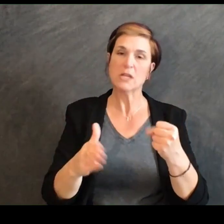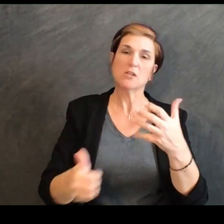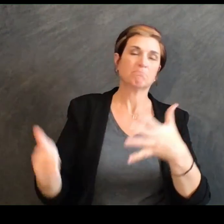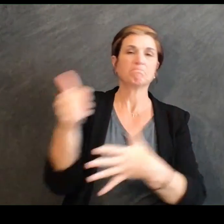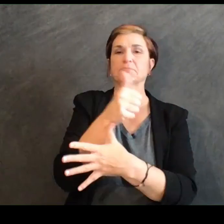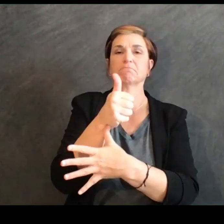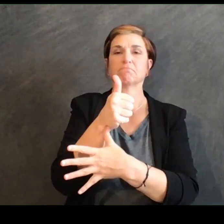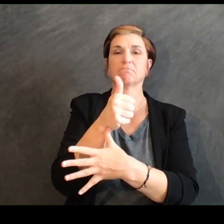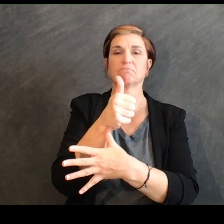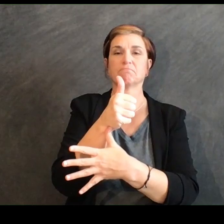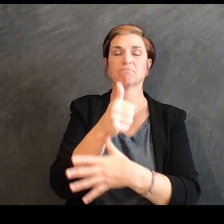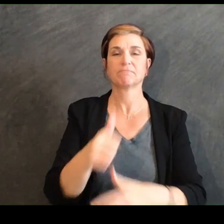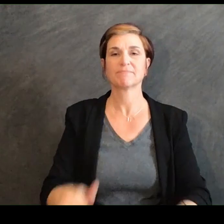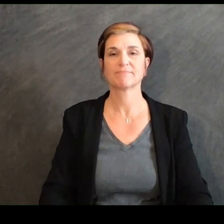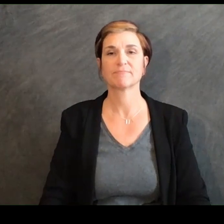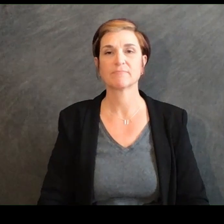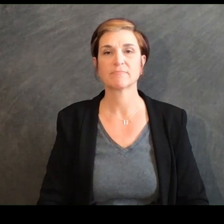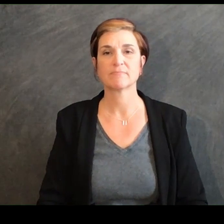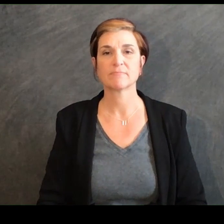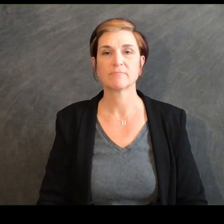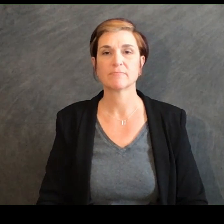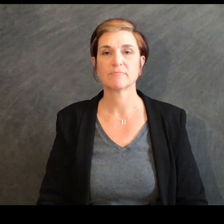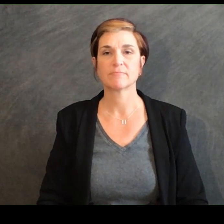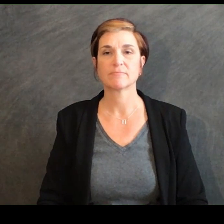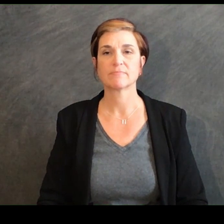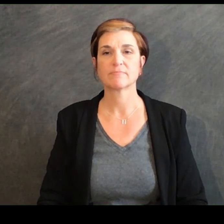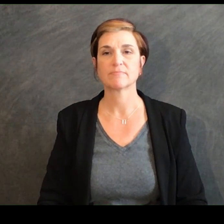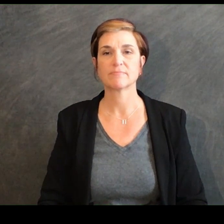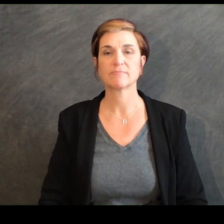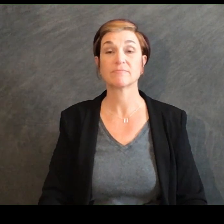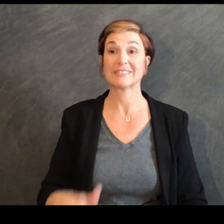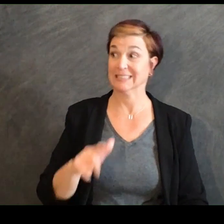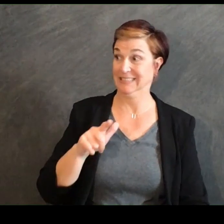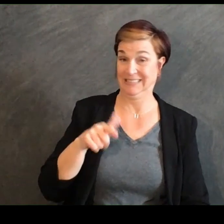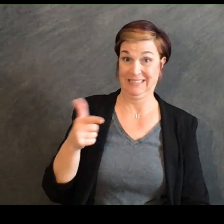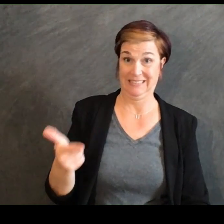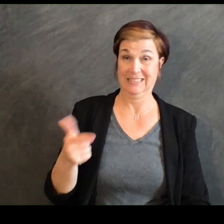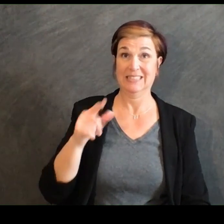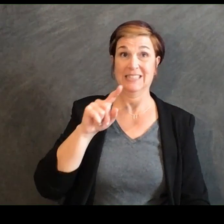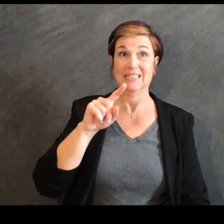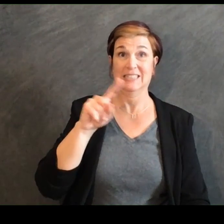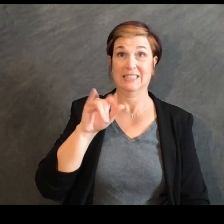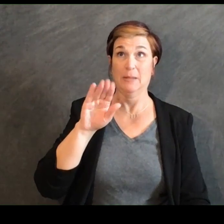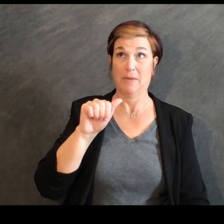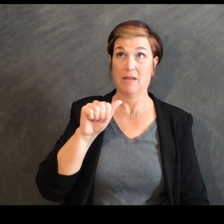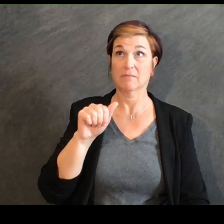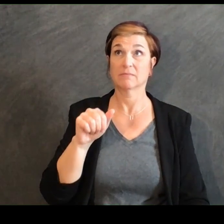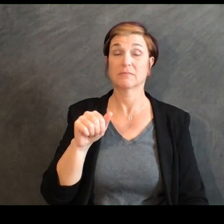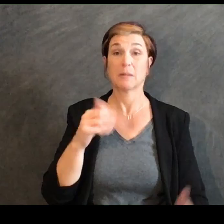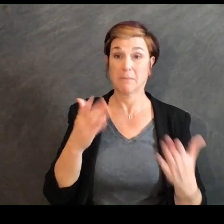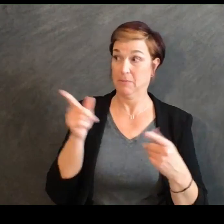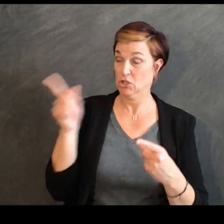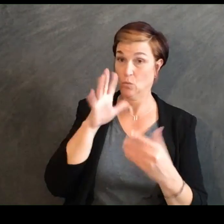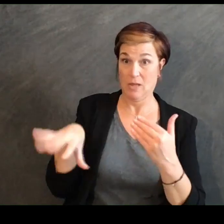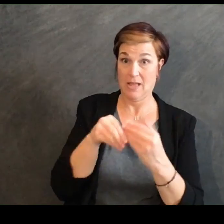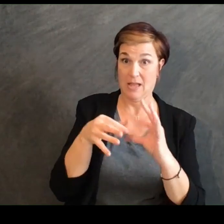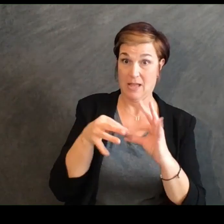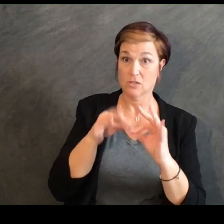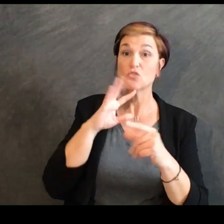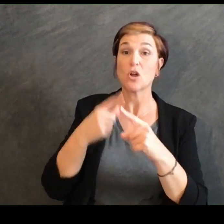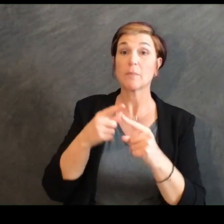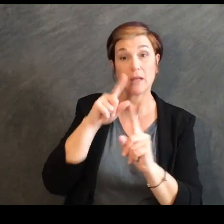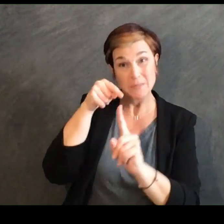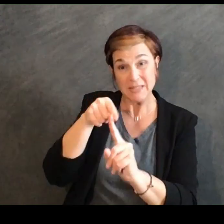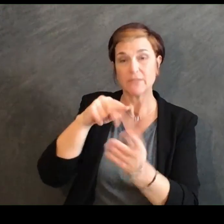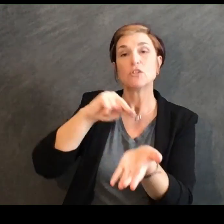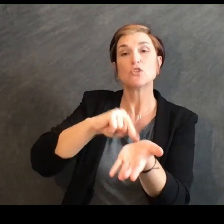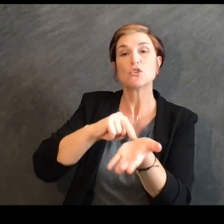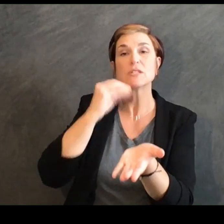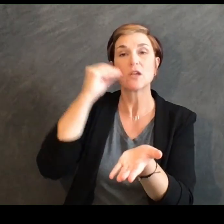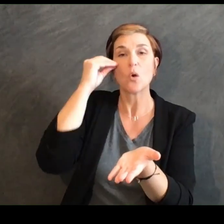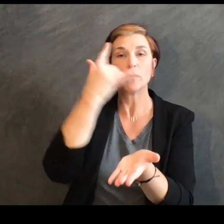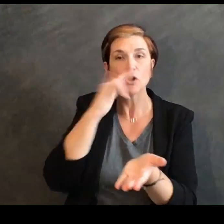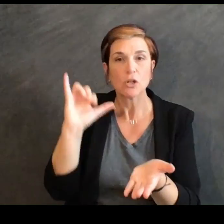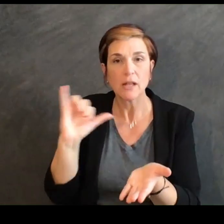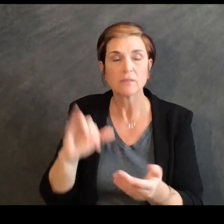Seba Seba take that a step further well thank you to the president for the